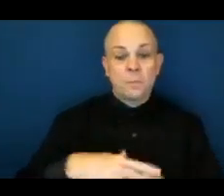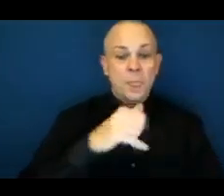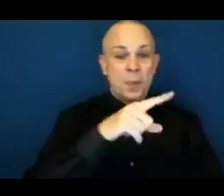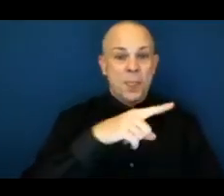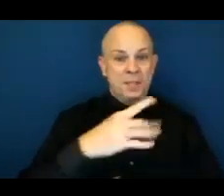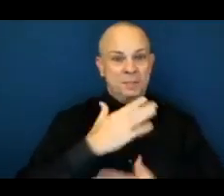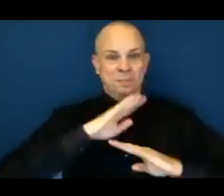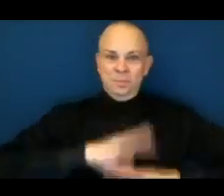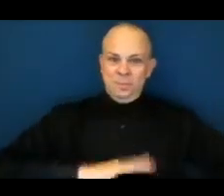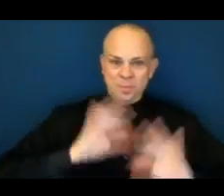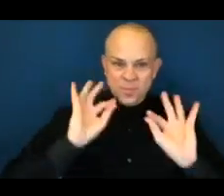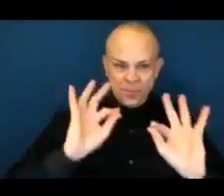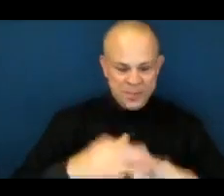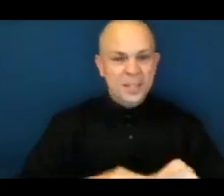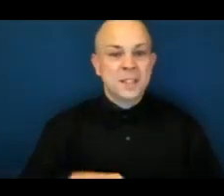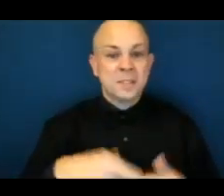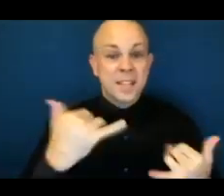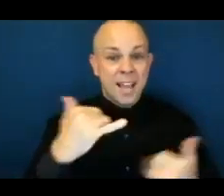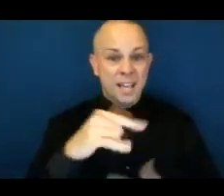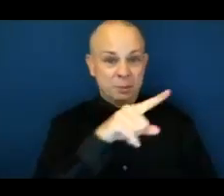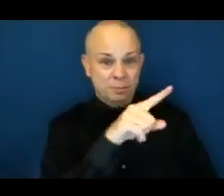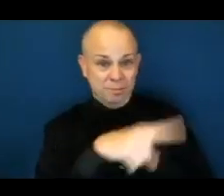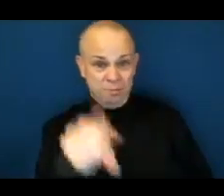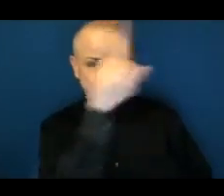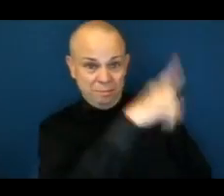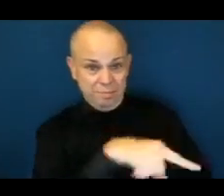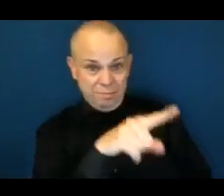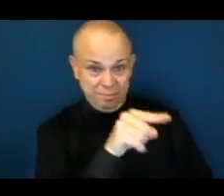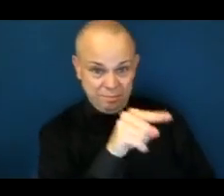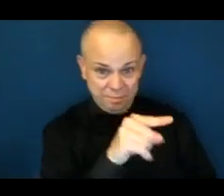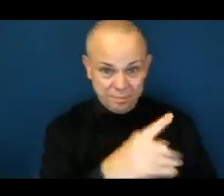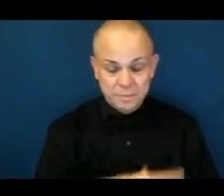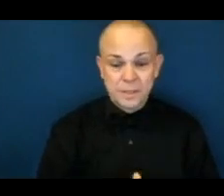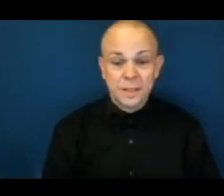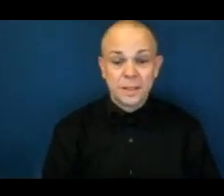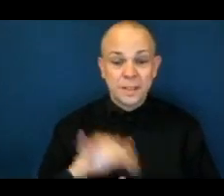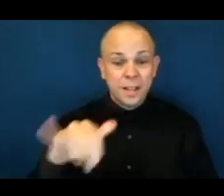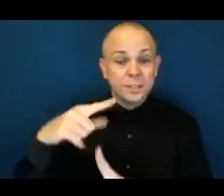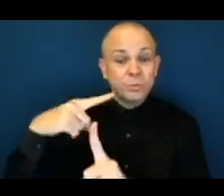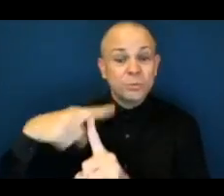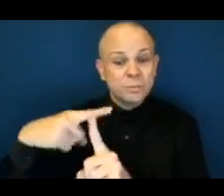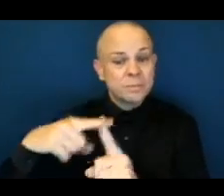we have a lot of green here uh so very cool temperatures high humidity in